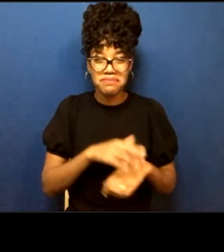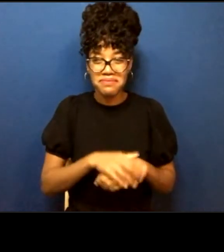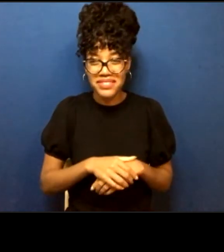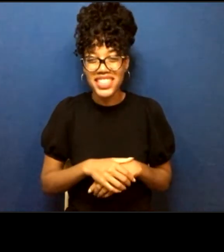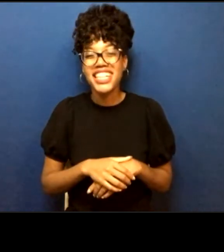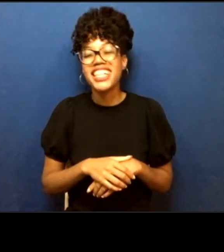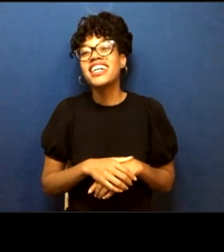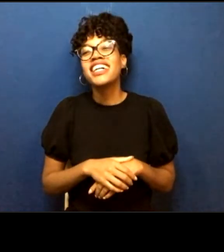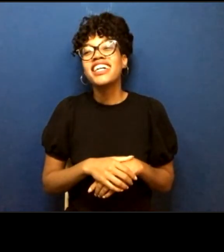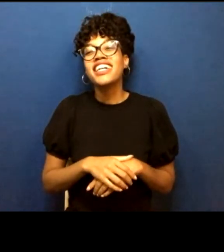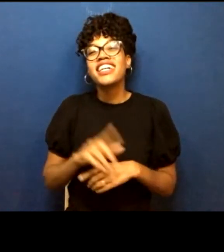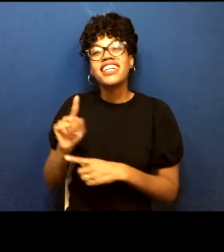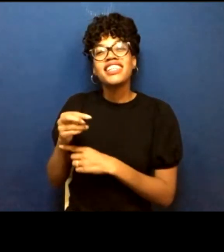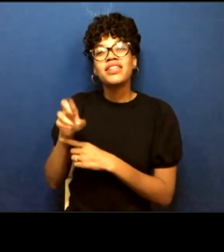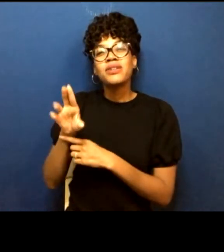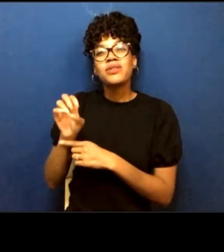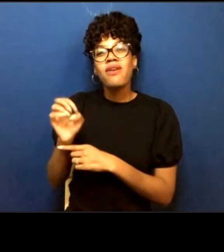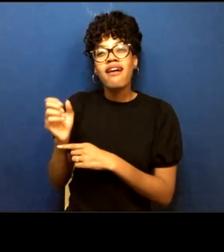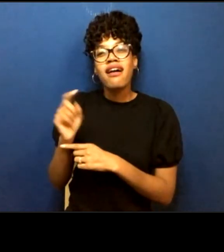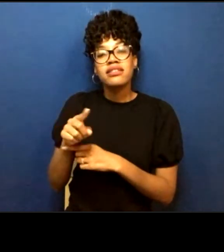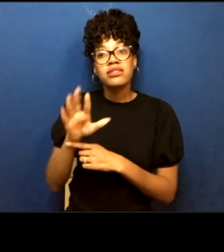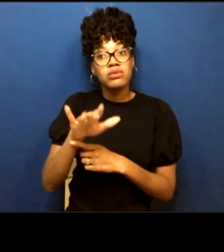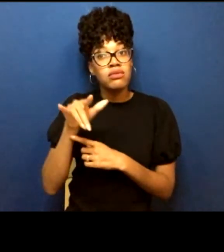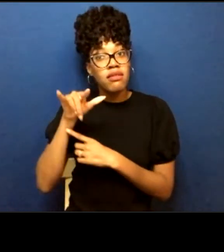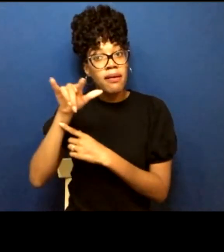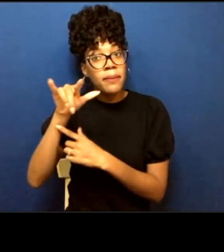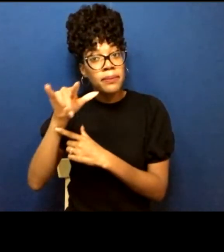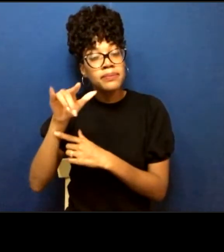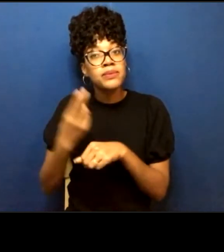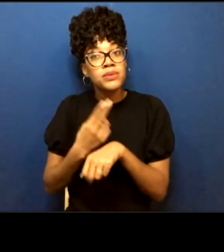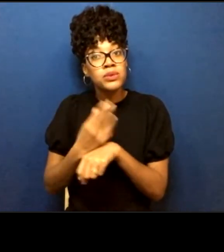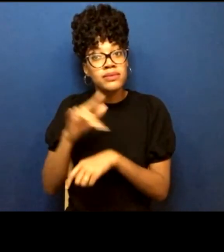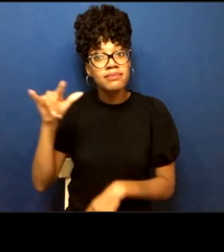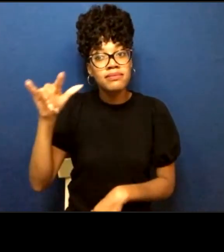Theodore asks, "Is the airplane that you're using that you're flying around a Cessna?"